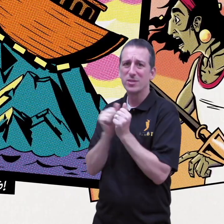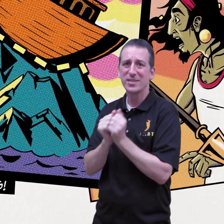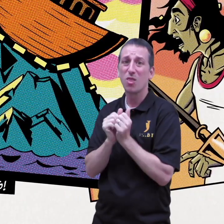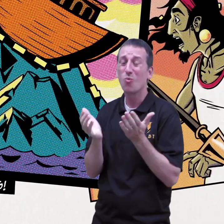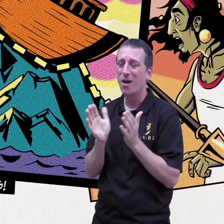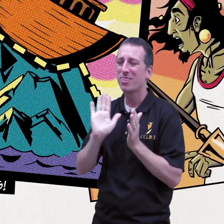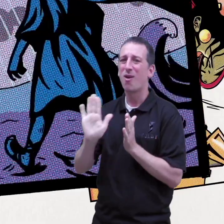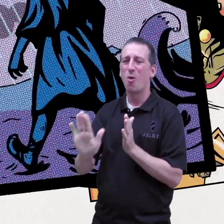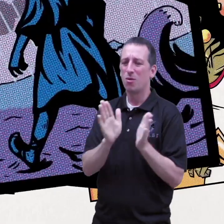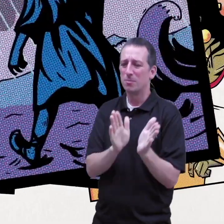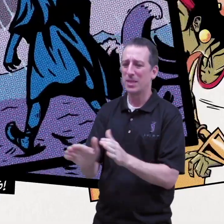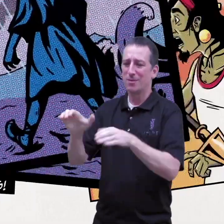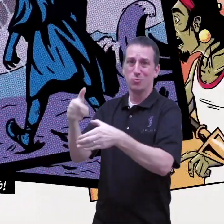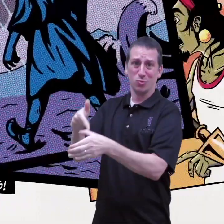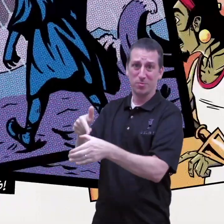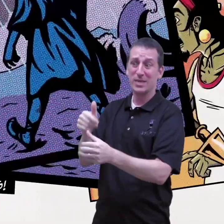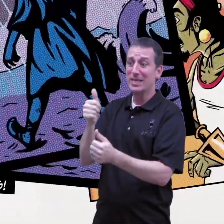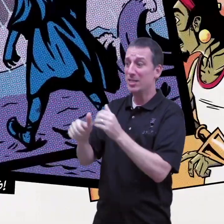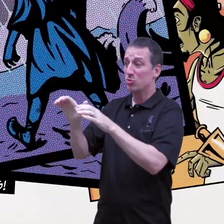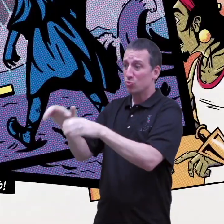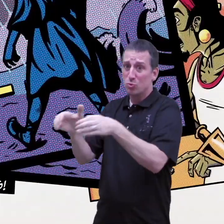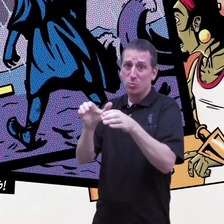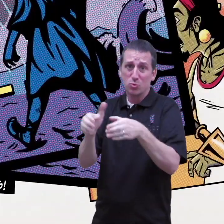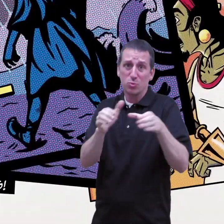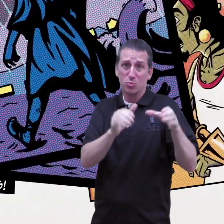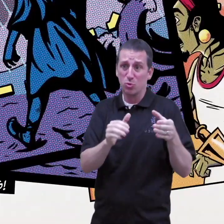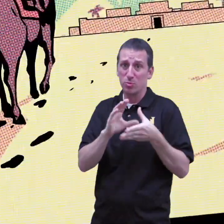context of their own movements. And then these movements together